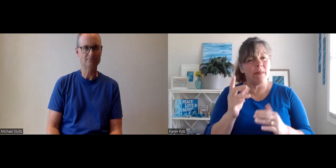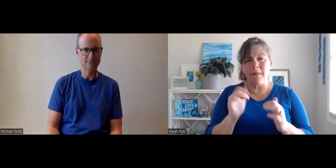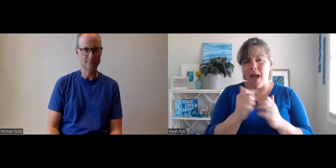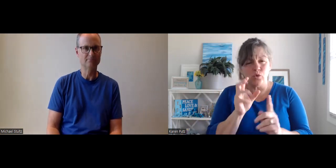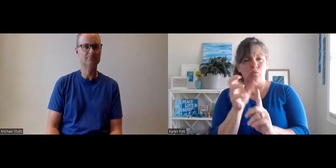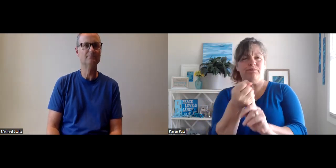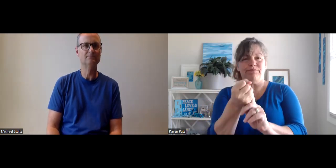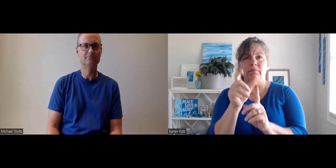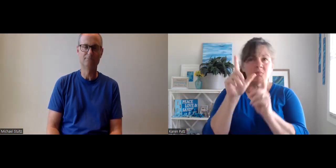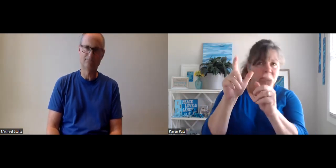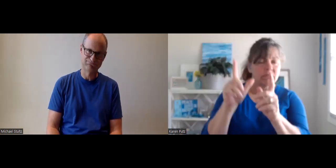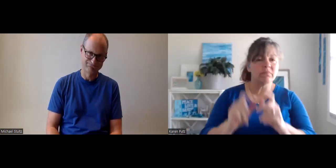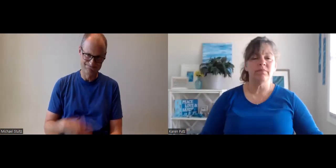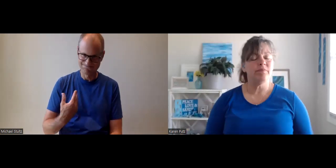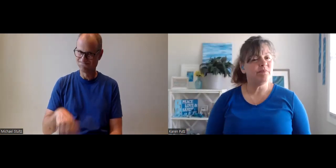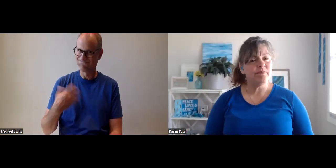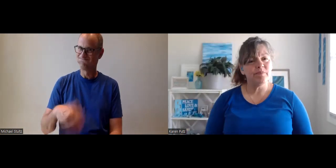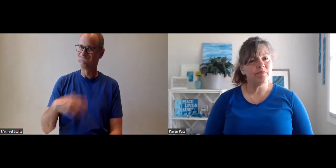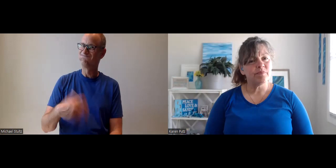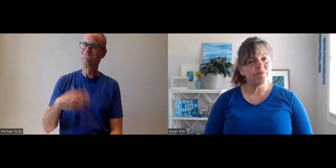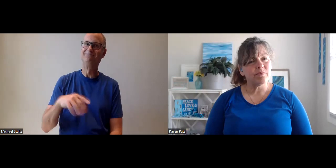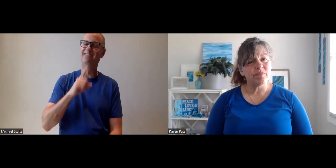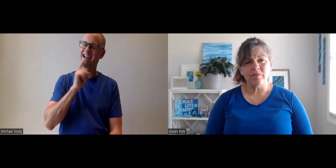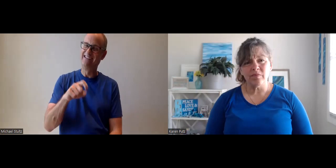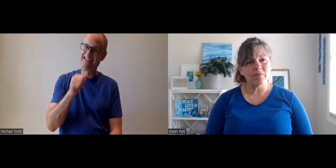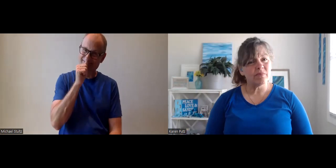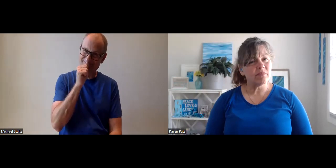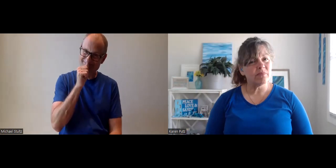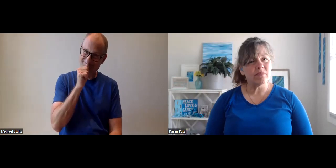for my photographs. And I'll add a, at a local state park.